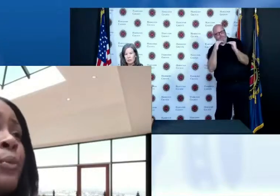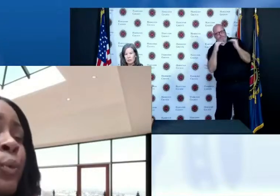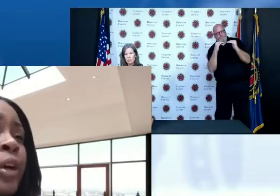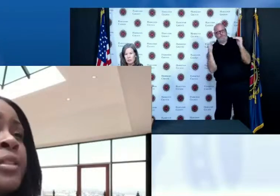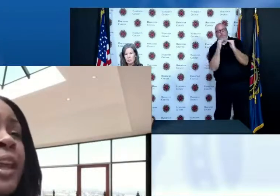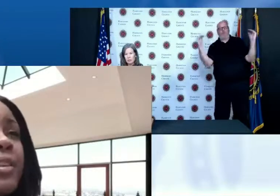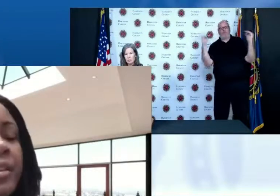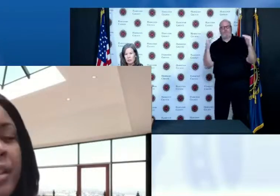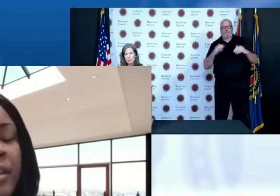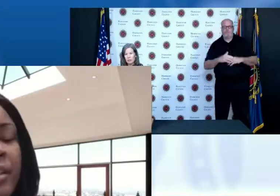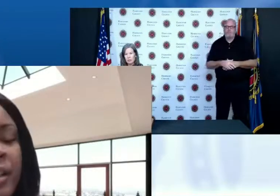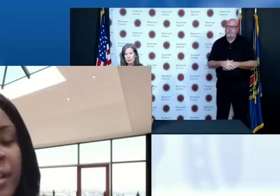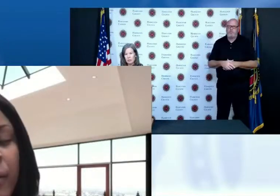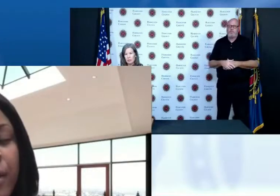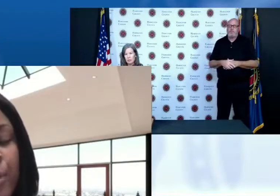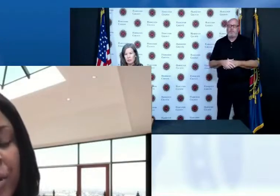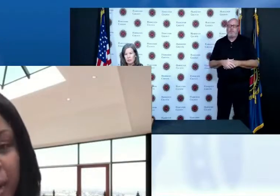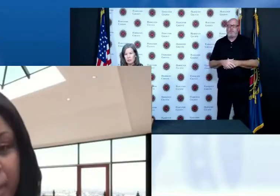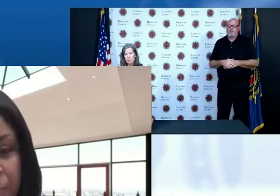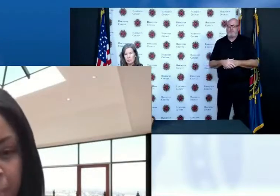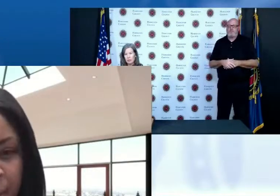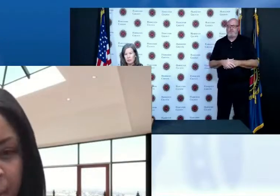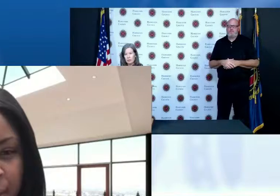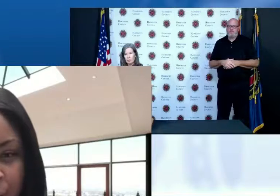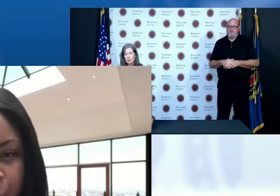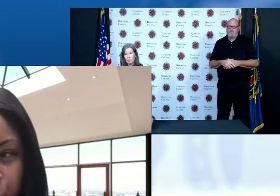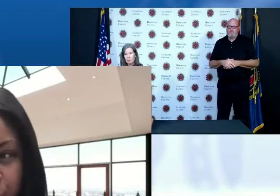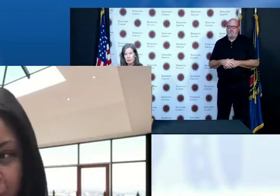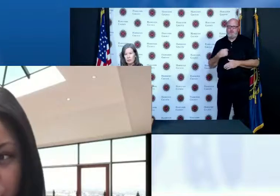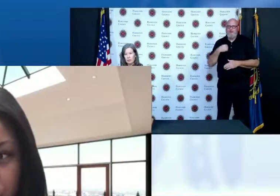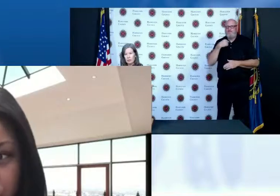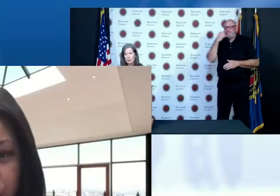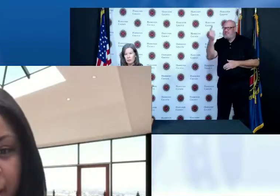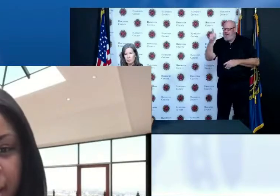work together as a as a community to be accountable for each other and taking care